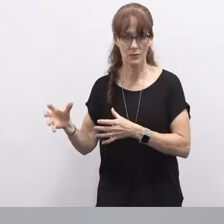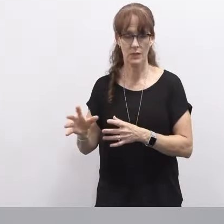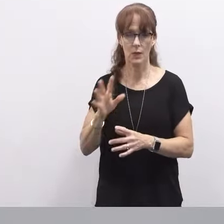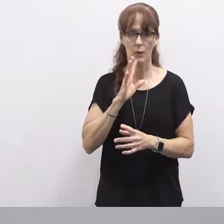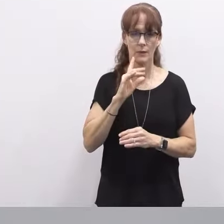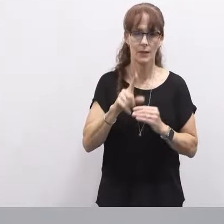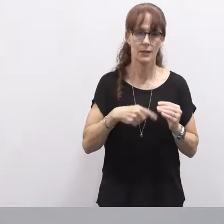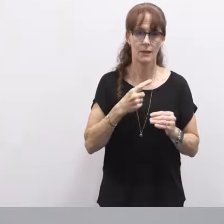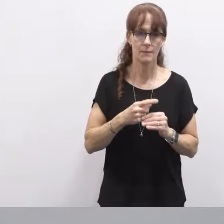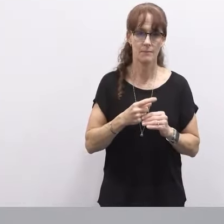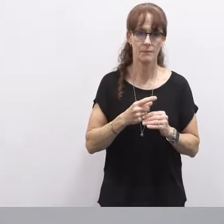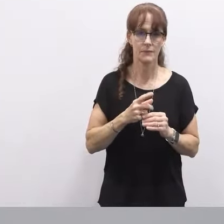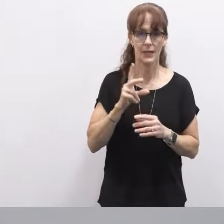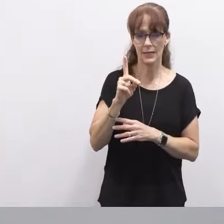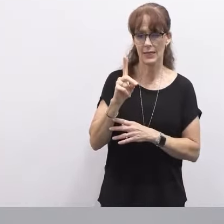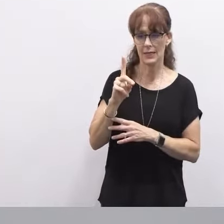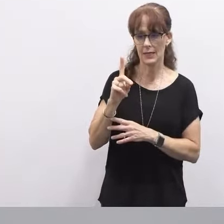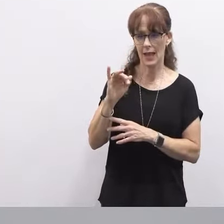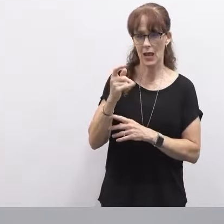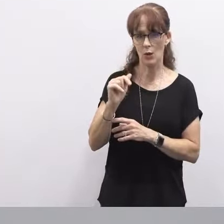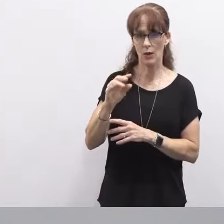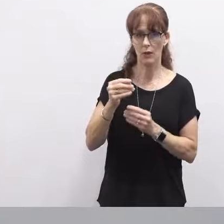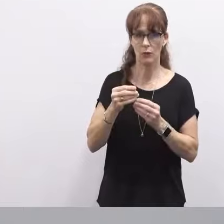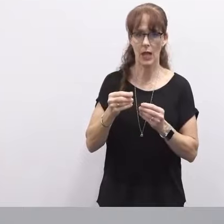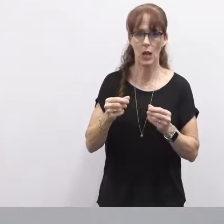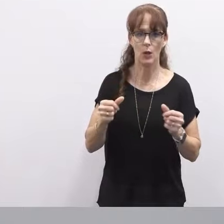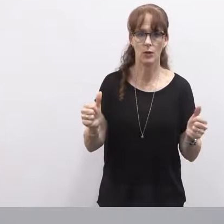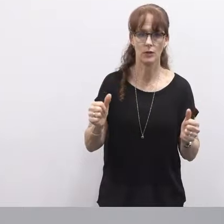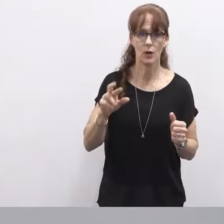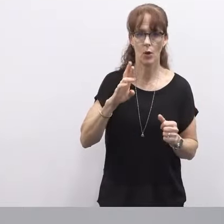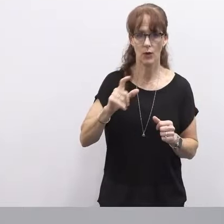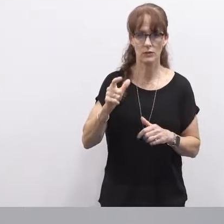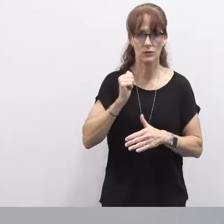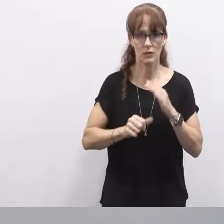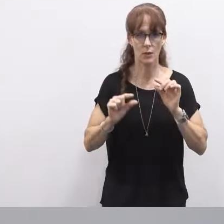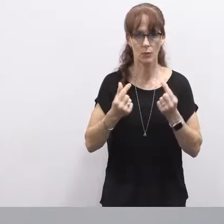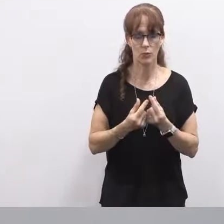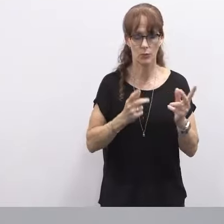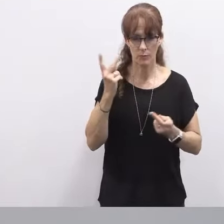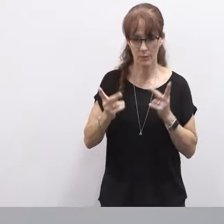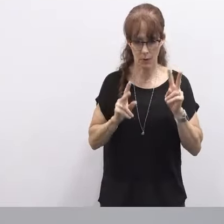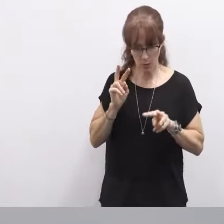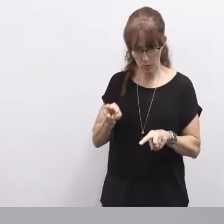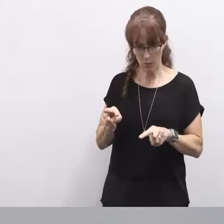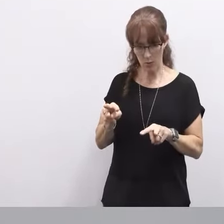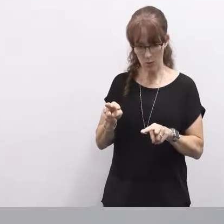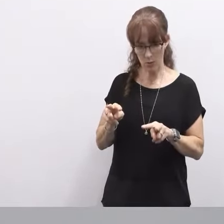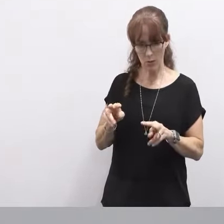of diluting particular racial, ethnic subgroups, that folks can look at a map and understand,